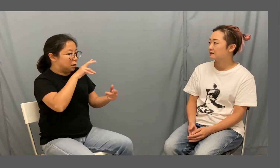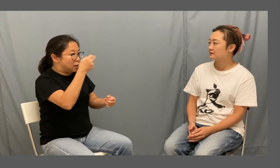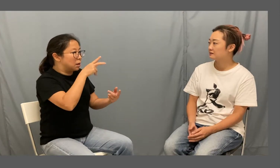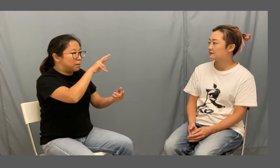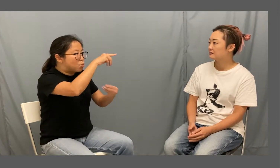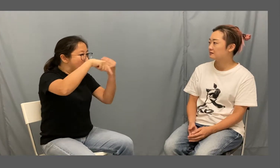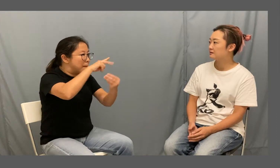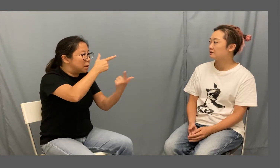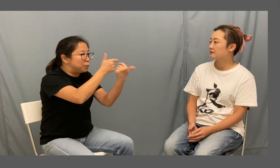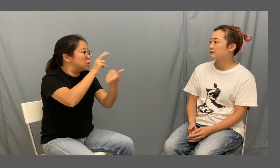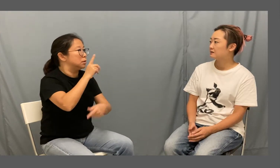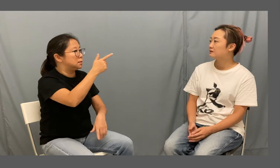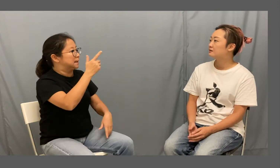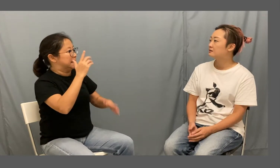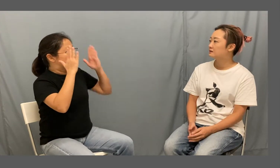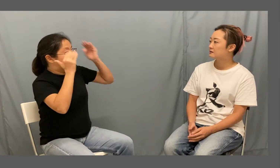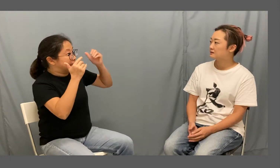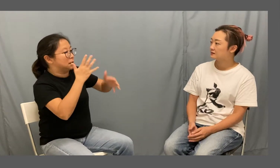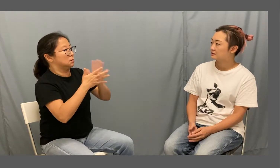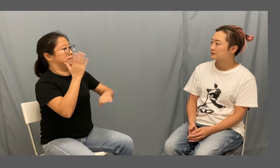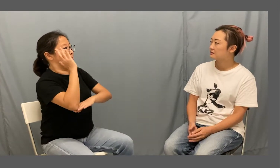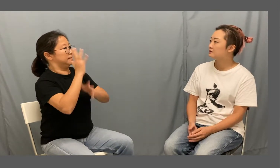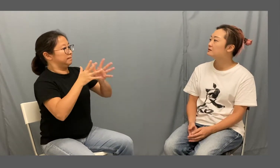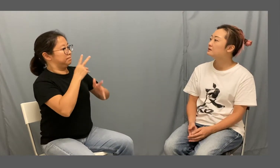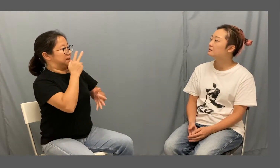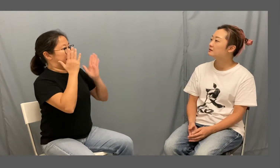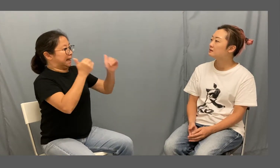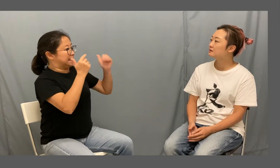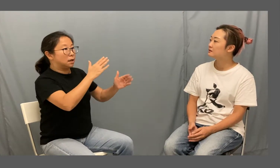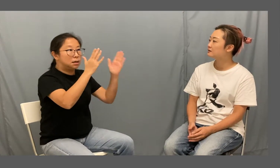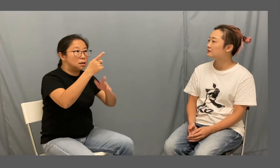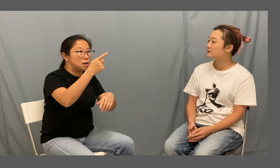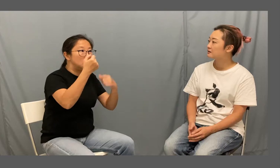Work according to the discourse and context